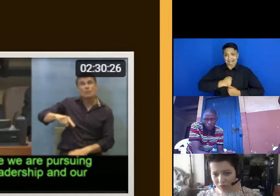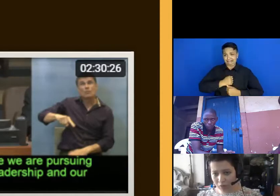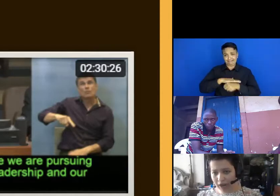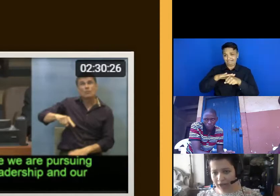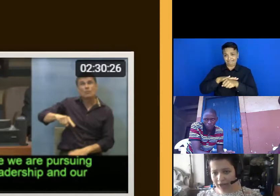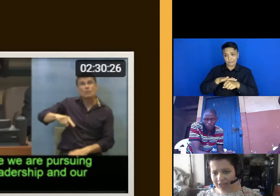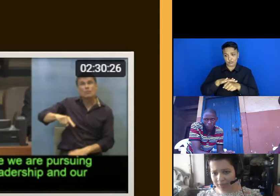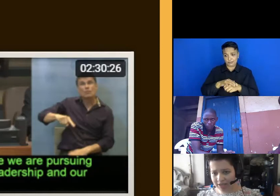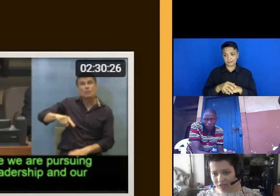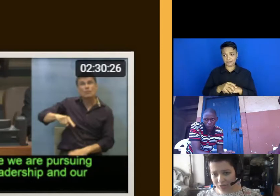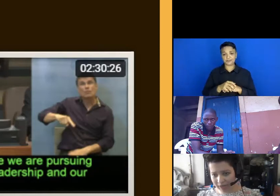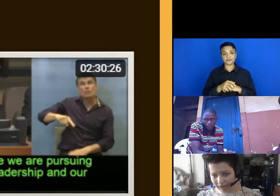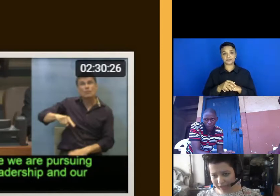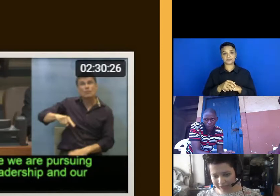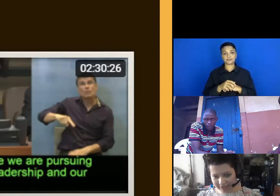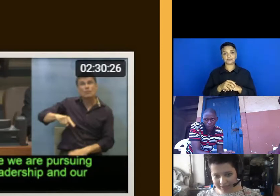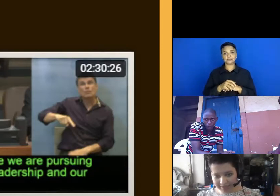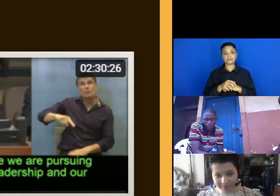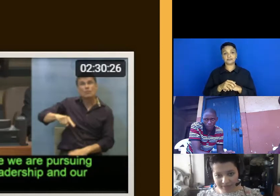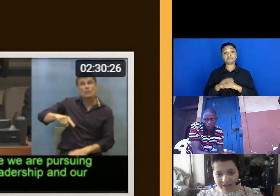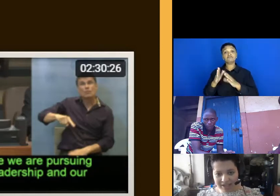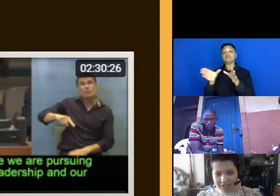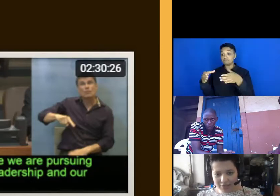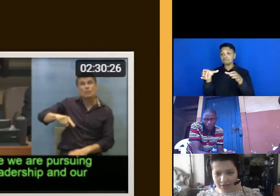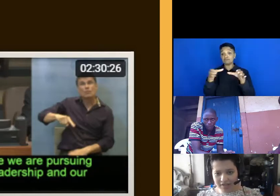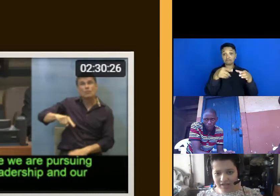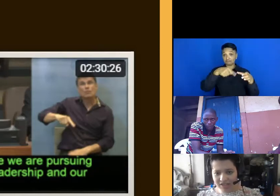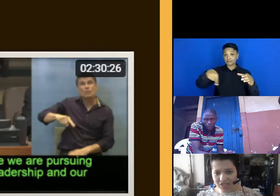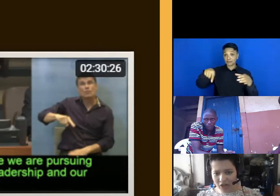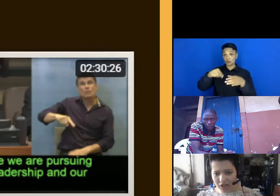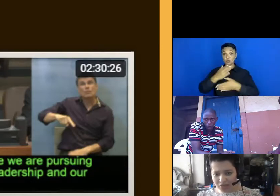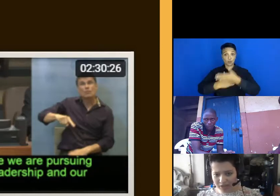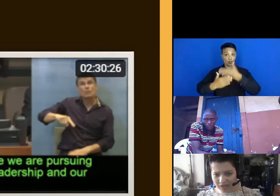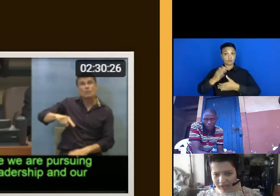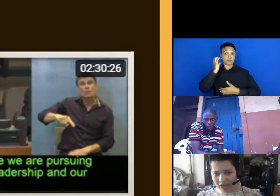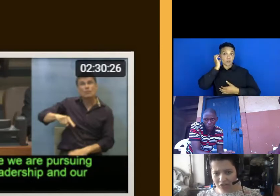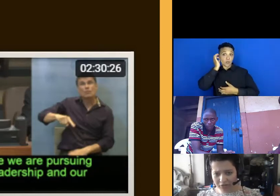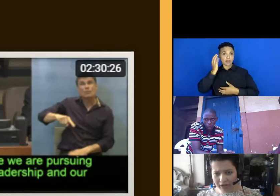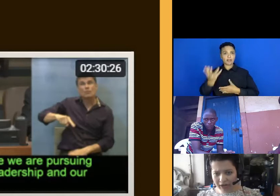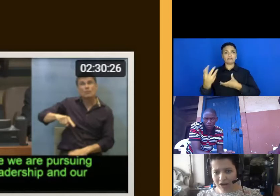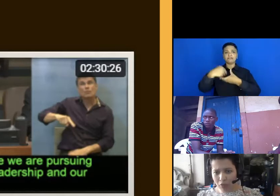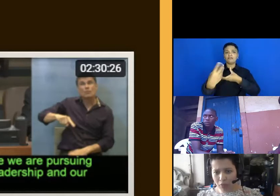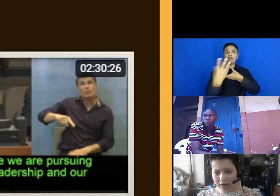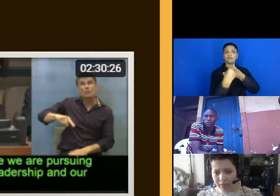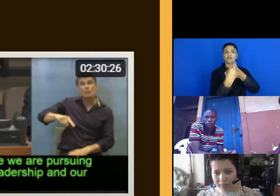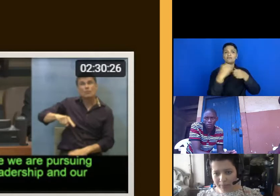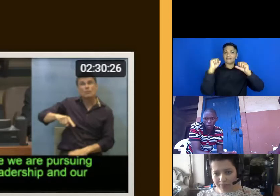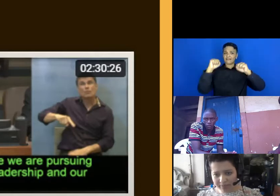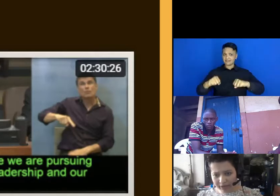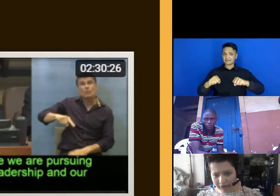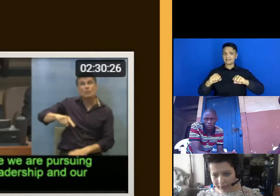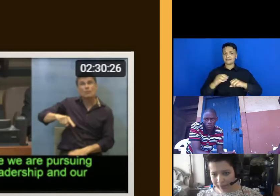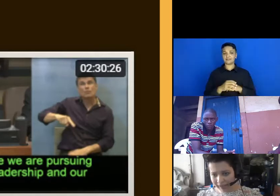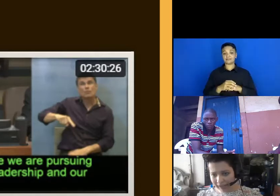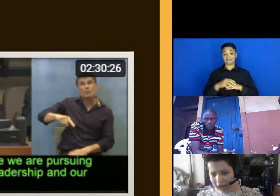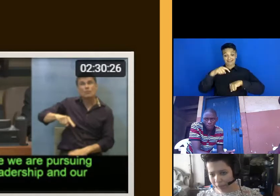what it means to be an activist the difference in judgment and criteria were there but i was